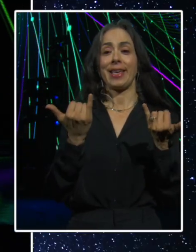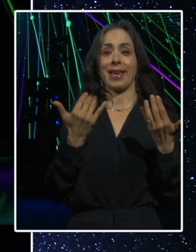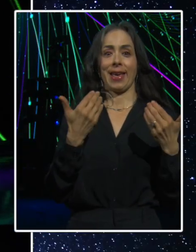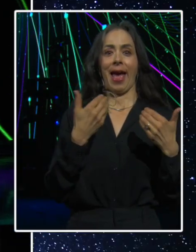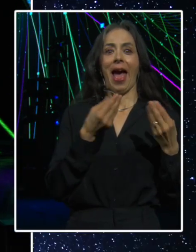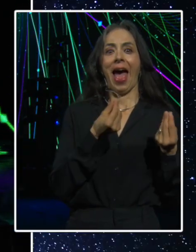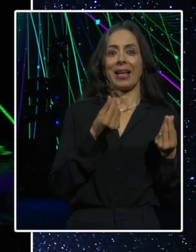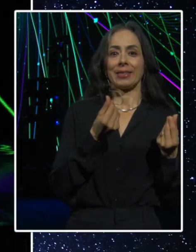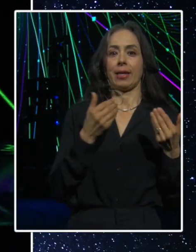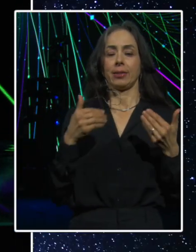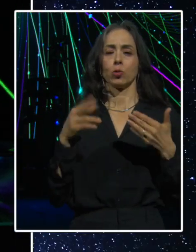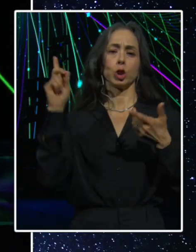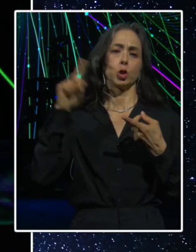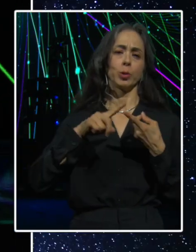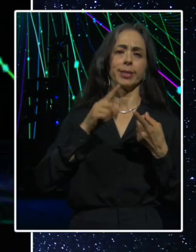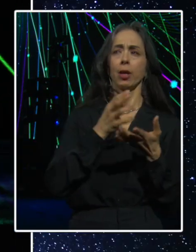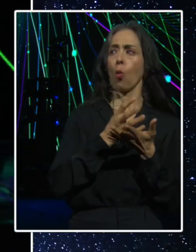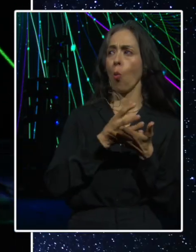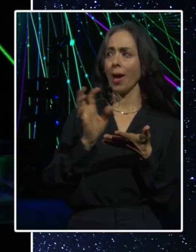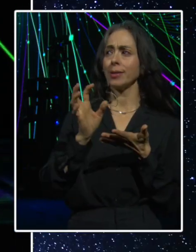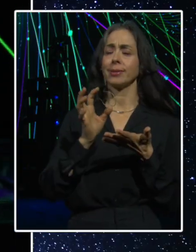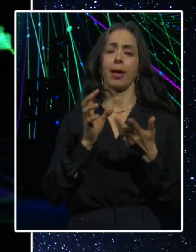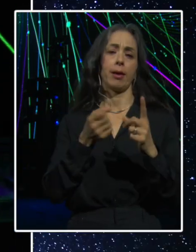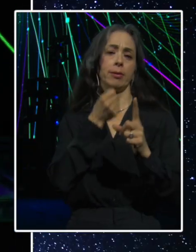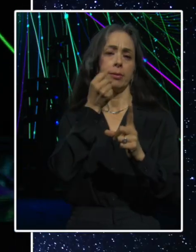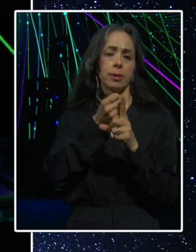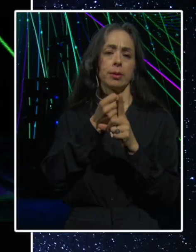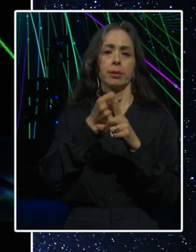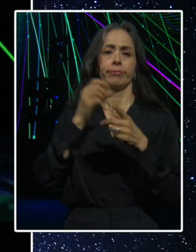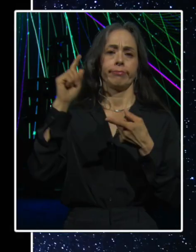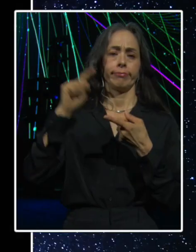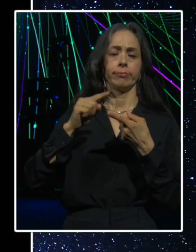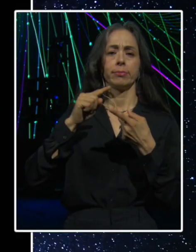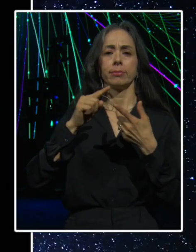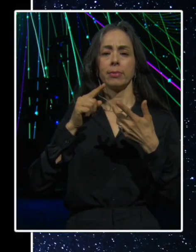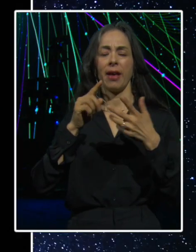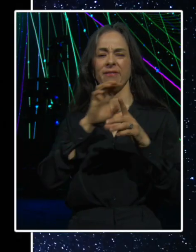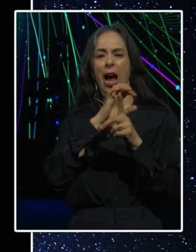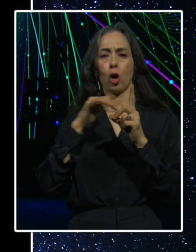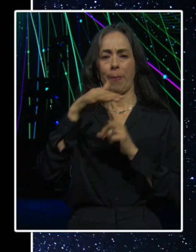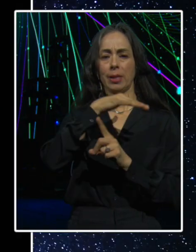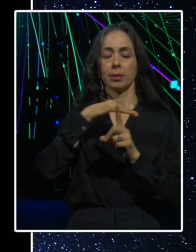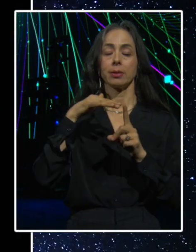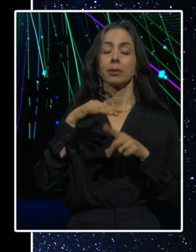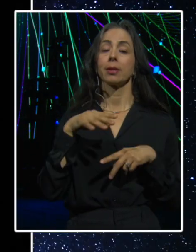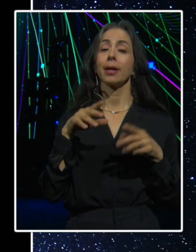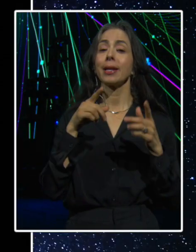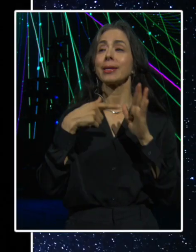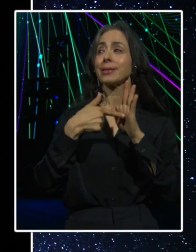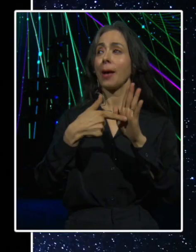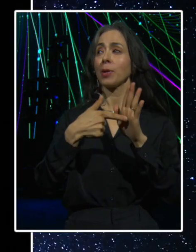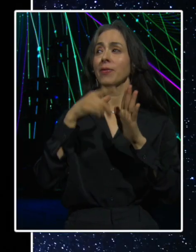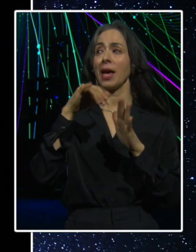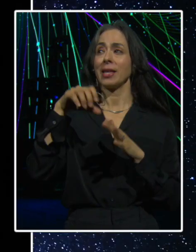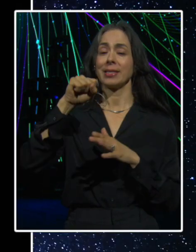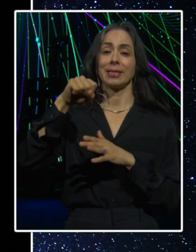reducing waste and mitigating environmental impact at the same time. A great example of that is PARC,